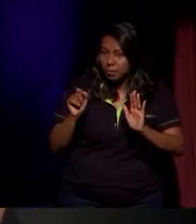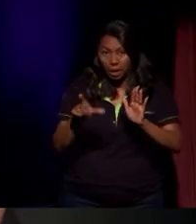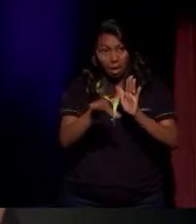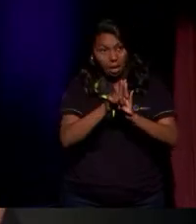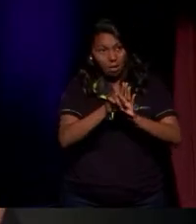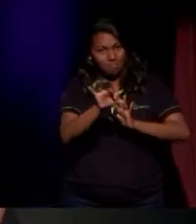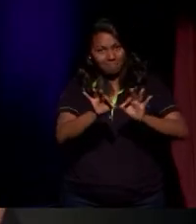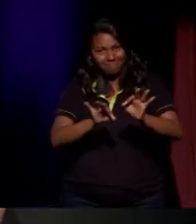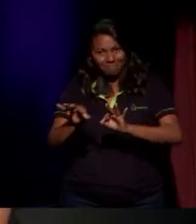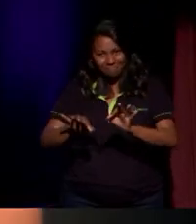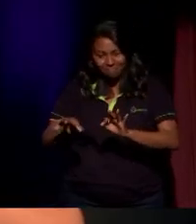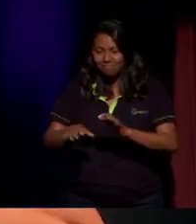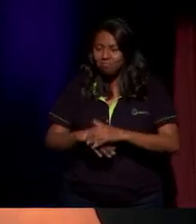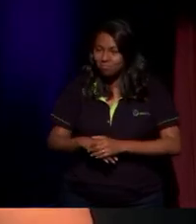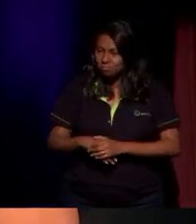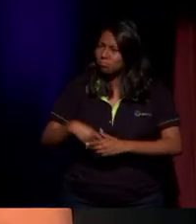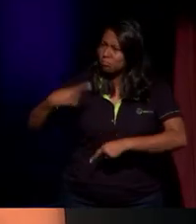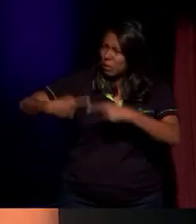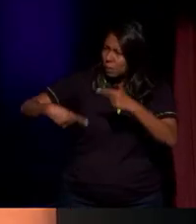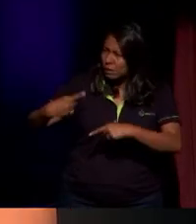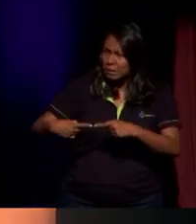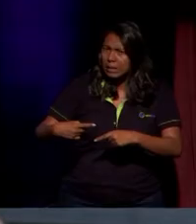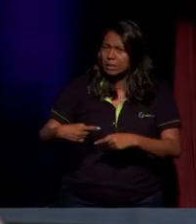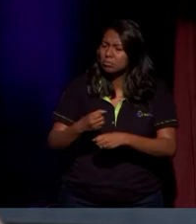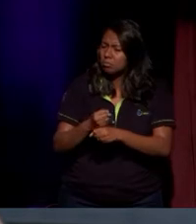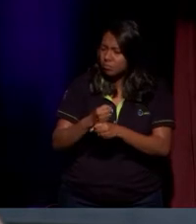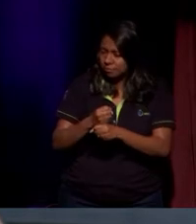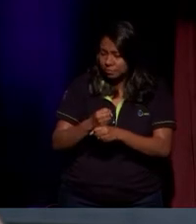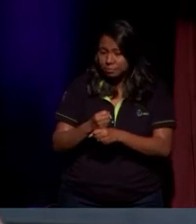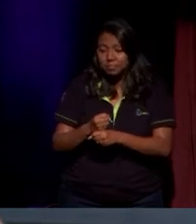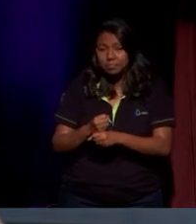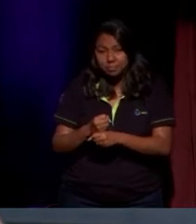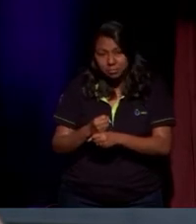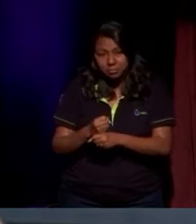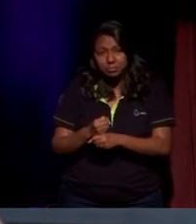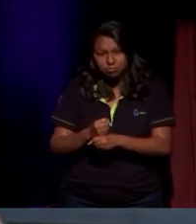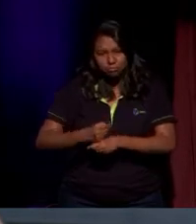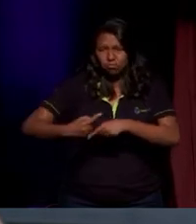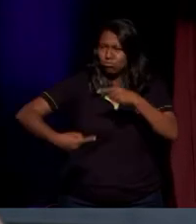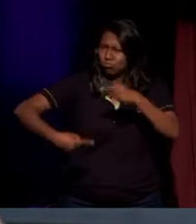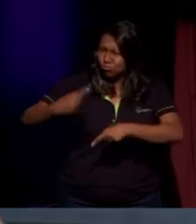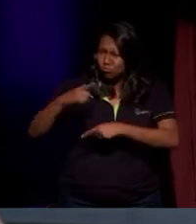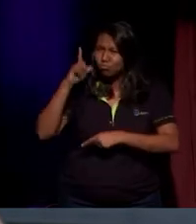and we debated this for a long time. And it was difficult debates,